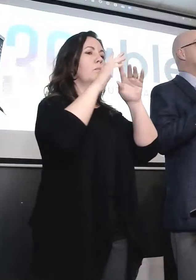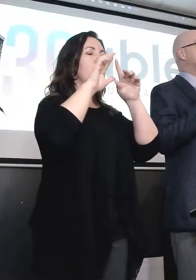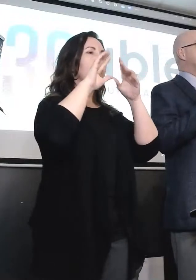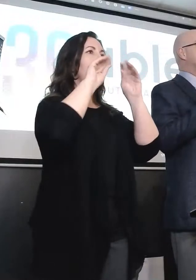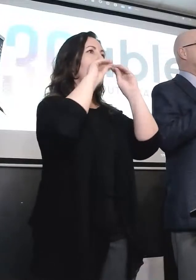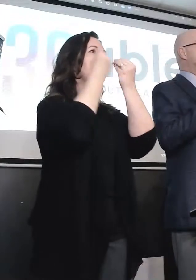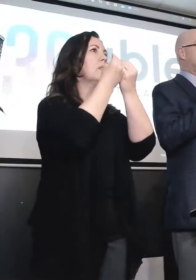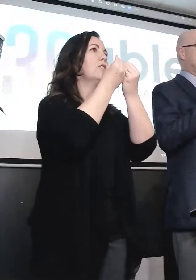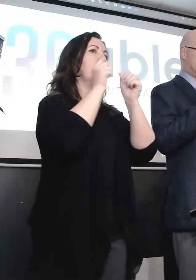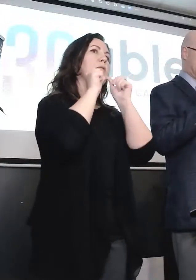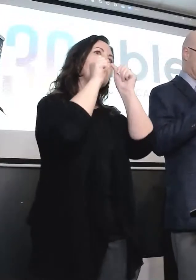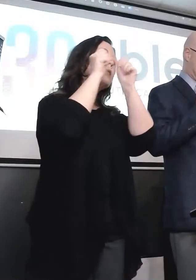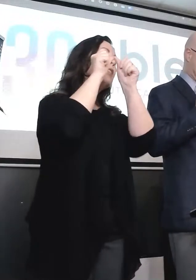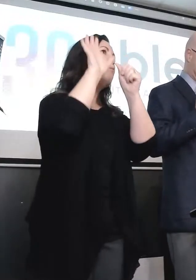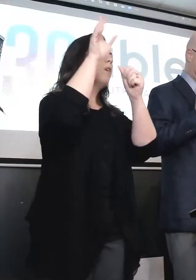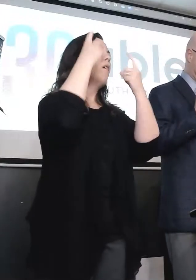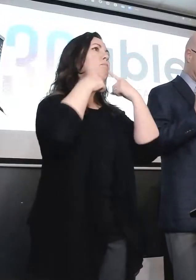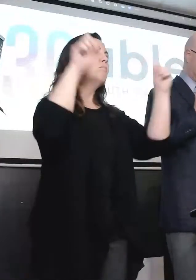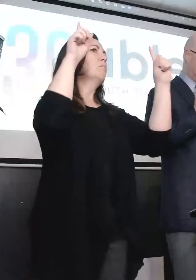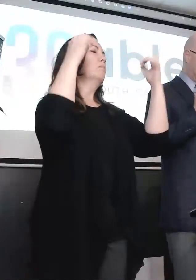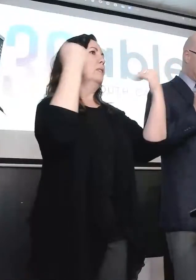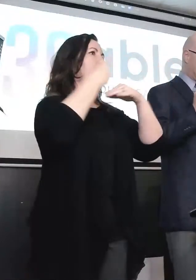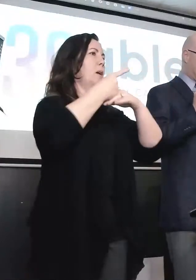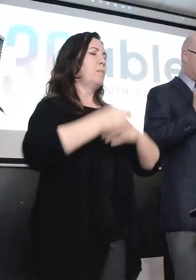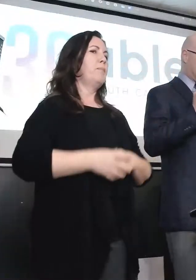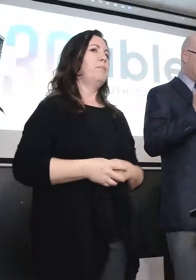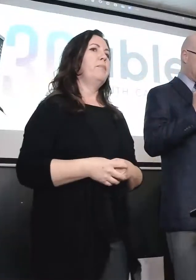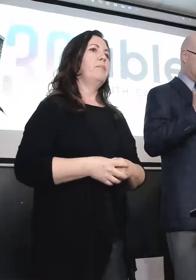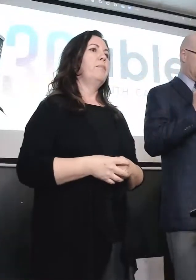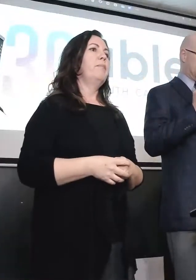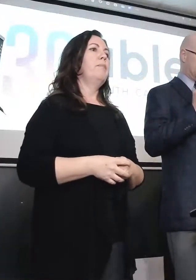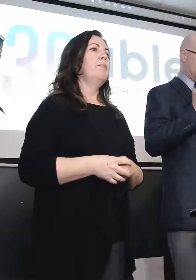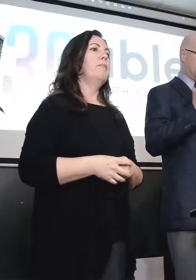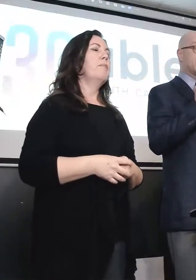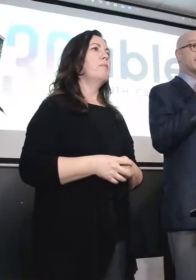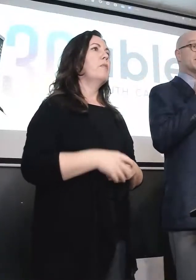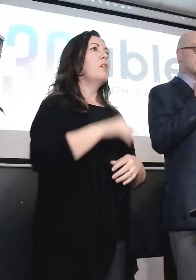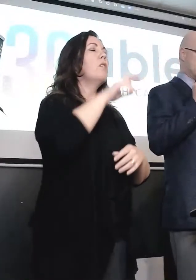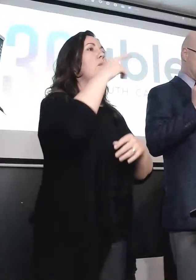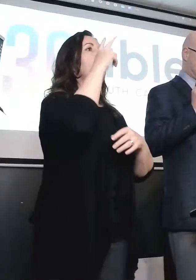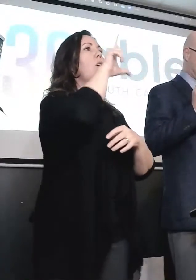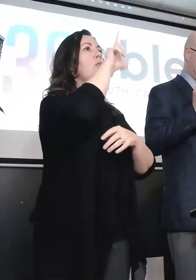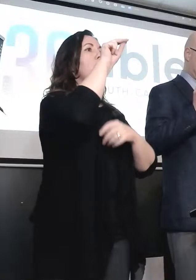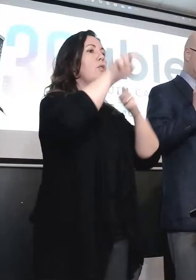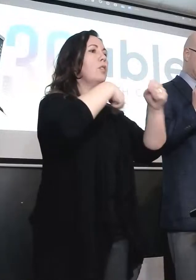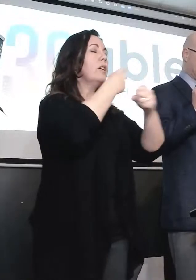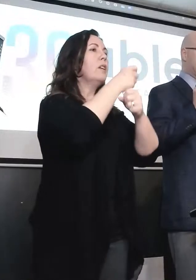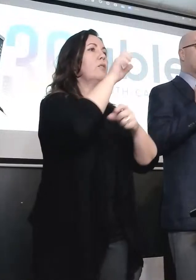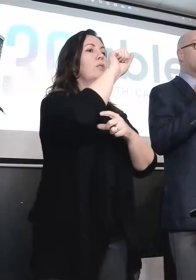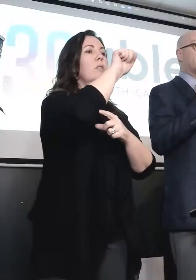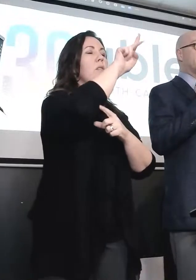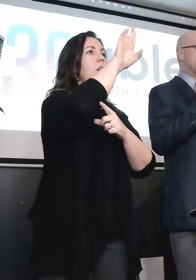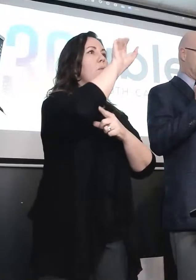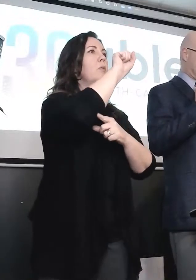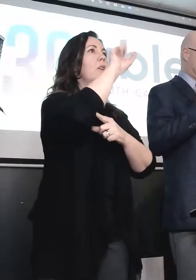champion that mission today. For three decades Able SC has remained at the forefront of the